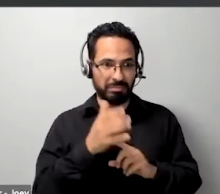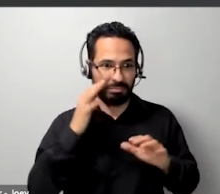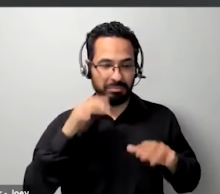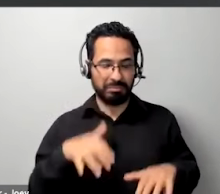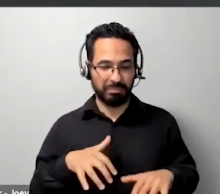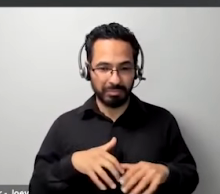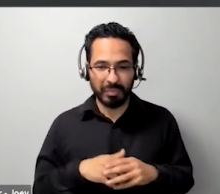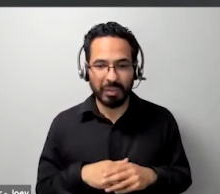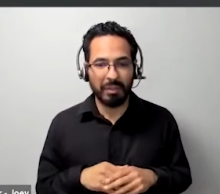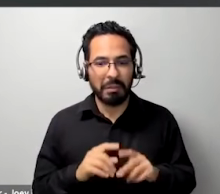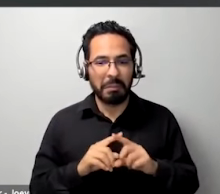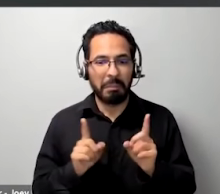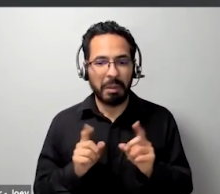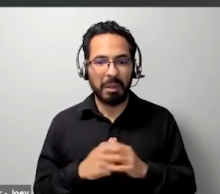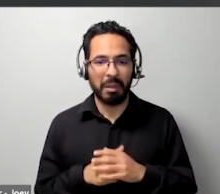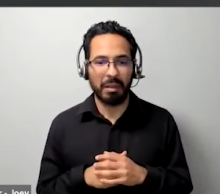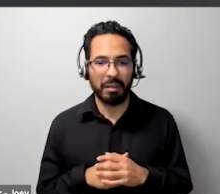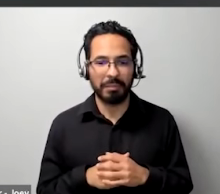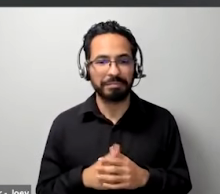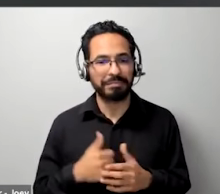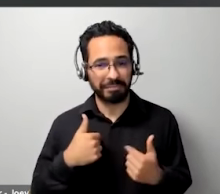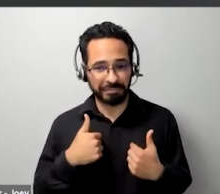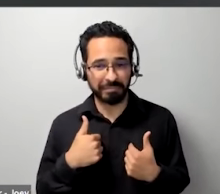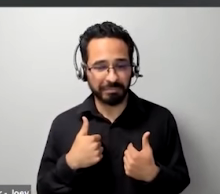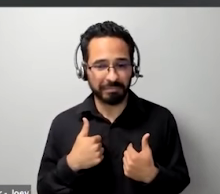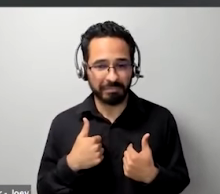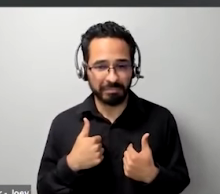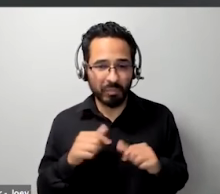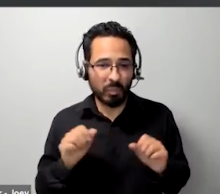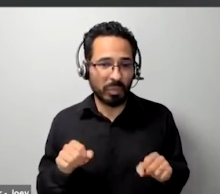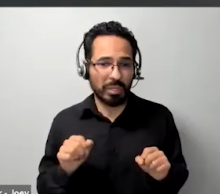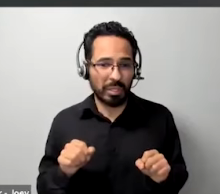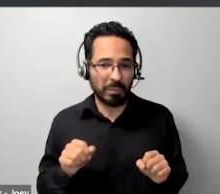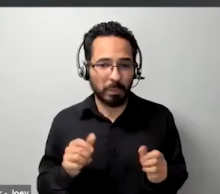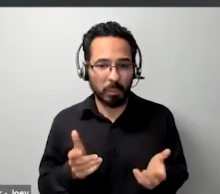But I was able to really get involved in accessibility